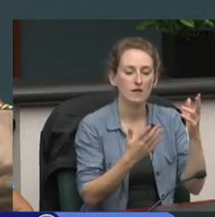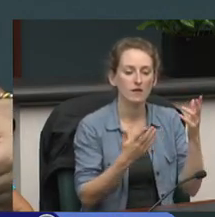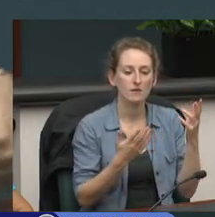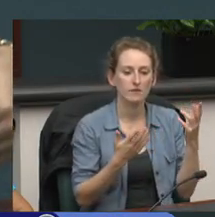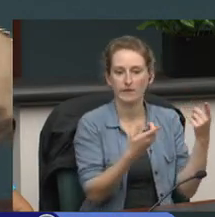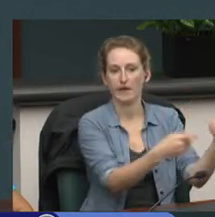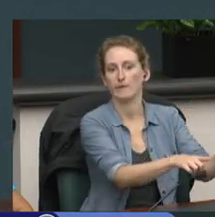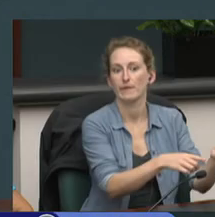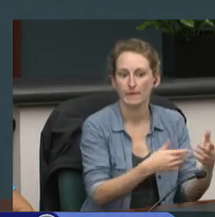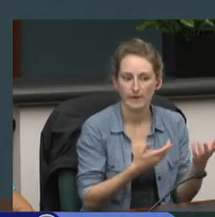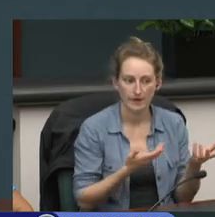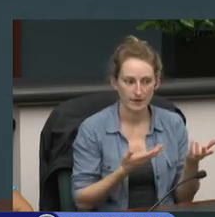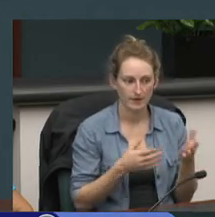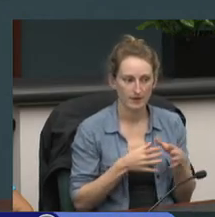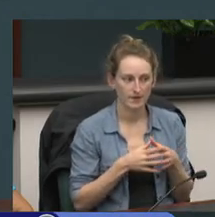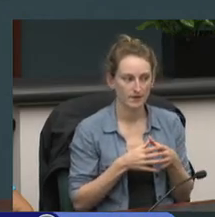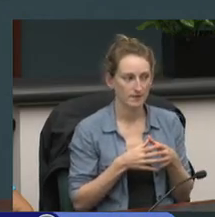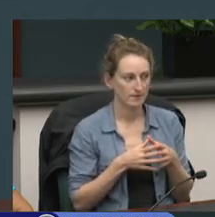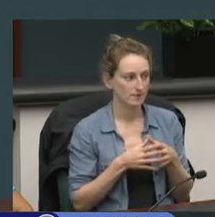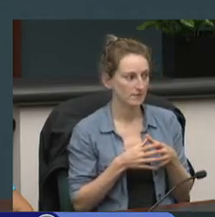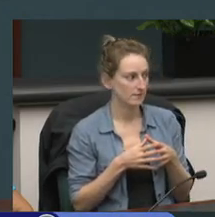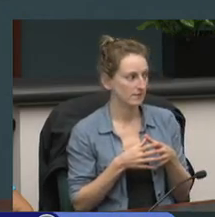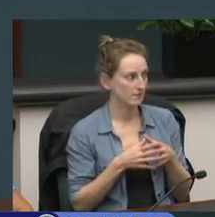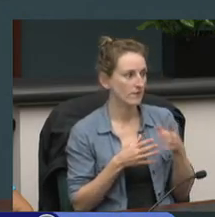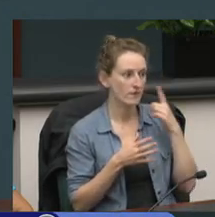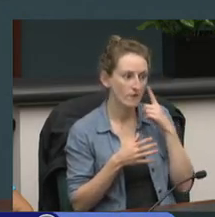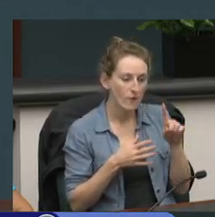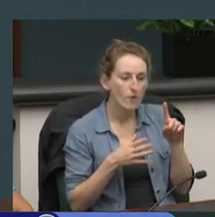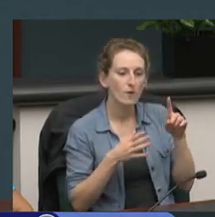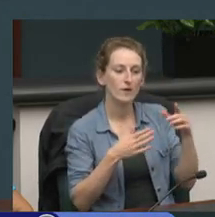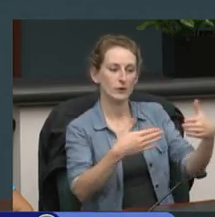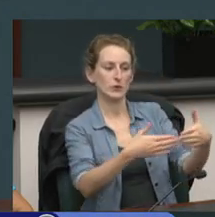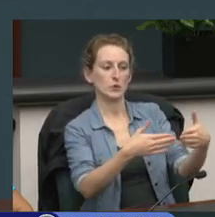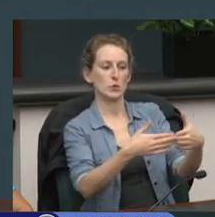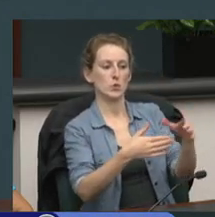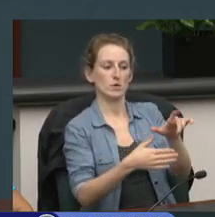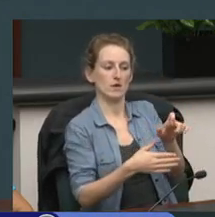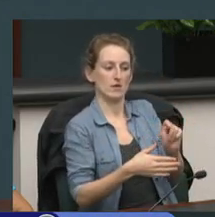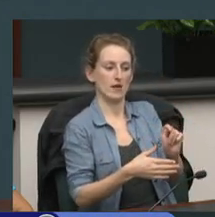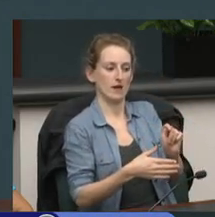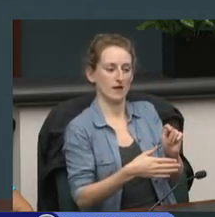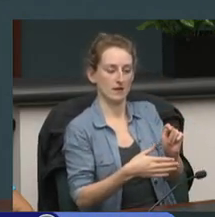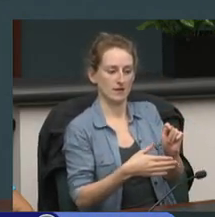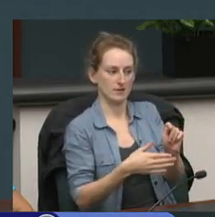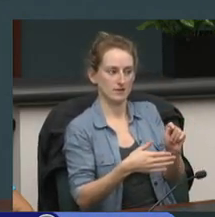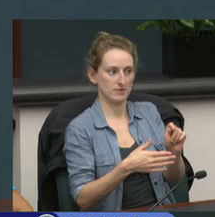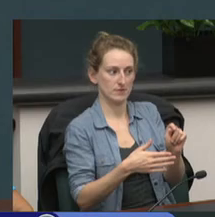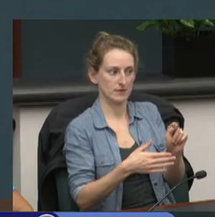subdividing long deep corner Lots in the in the urban core I don't think that was